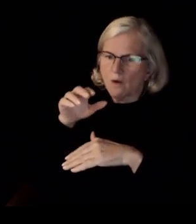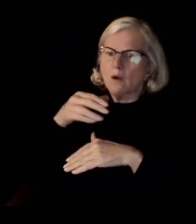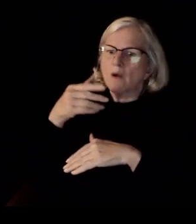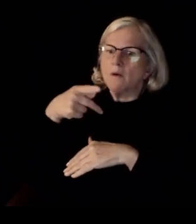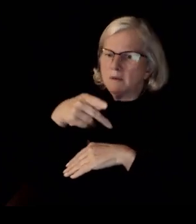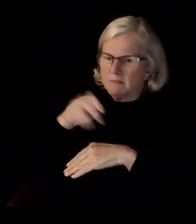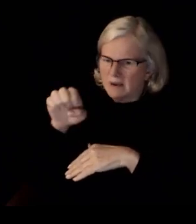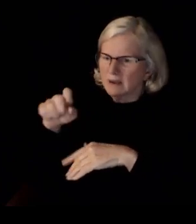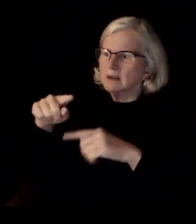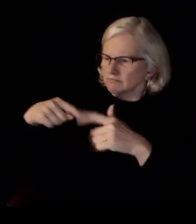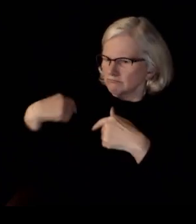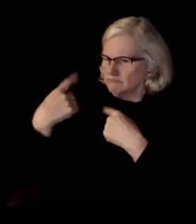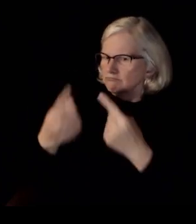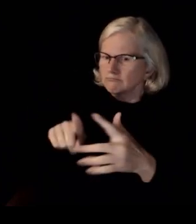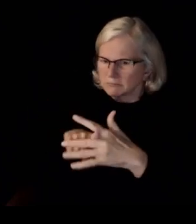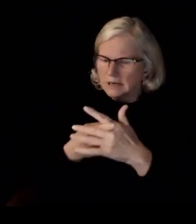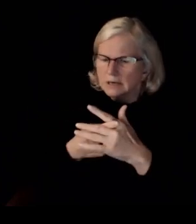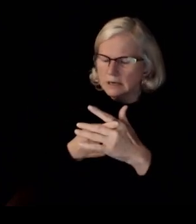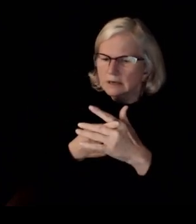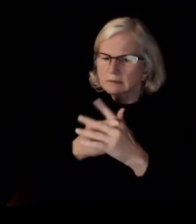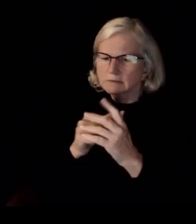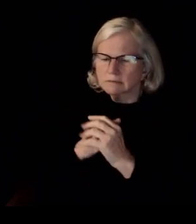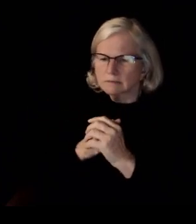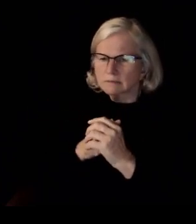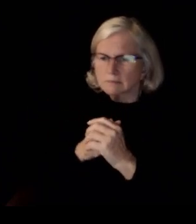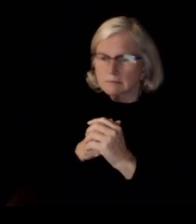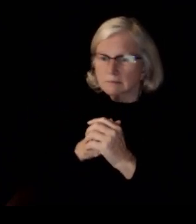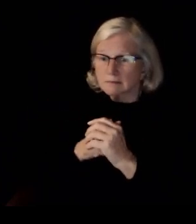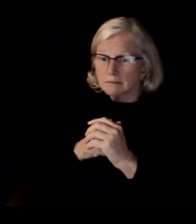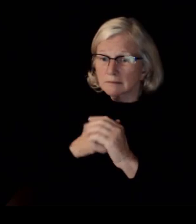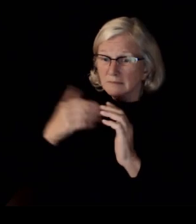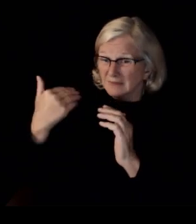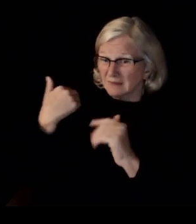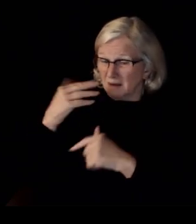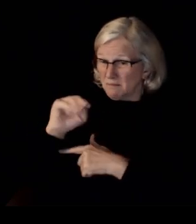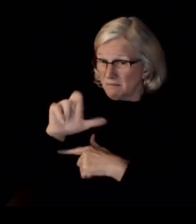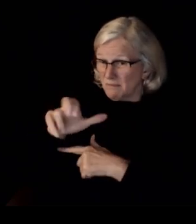the challenges of obtaining different commodities has really varied. For example in April we